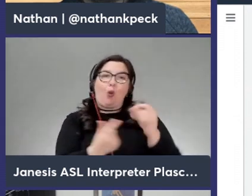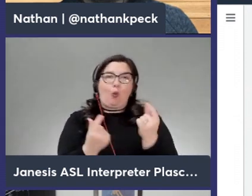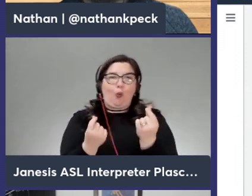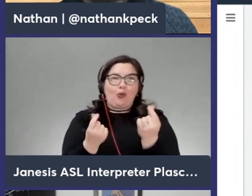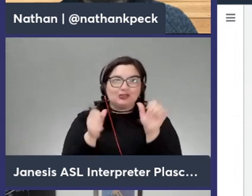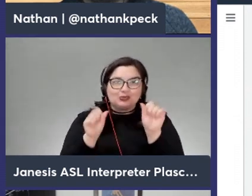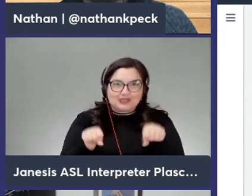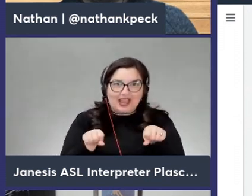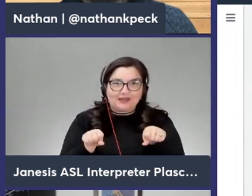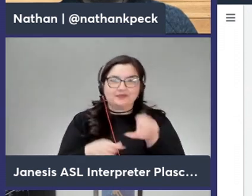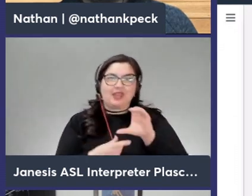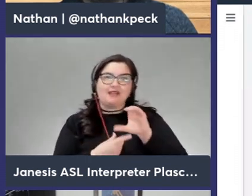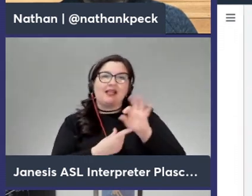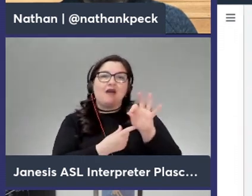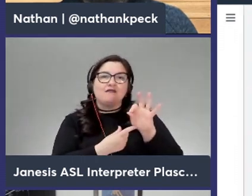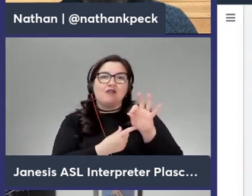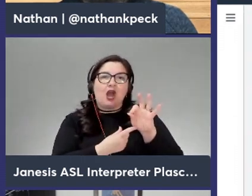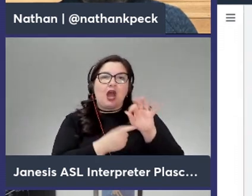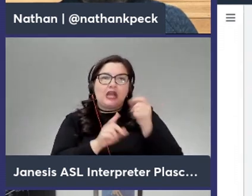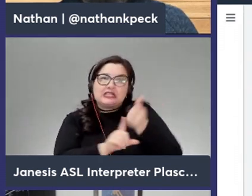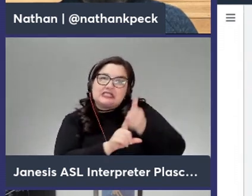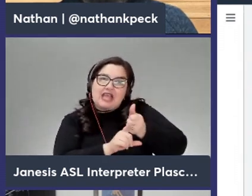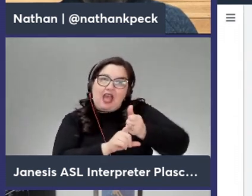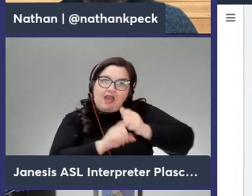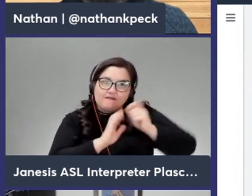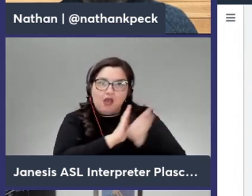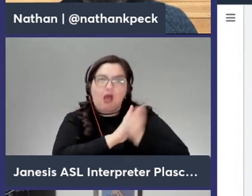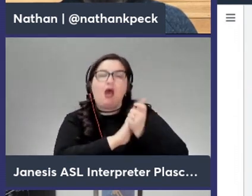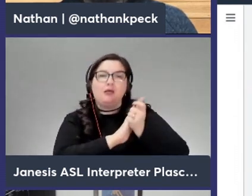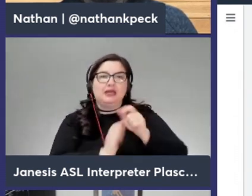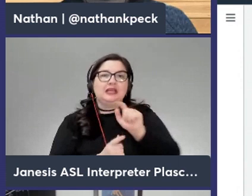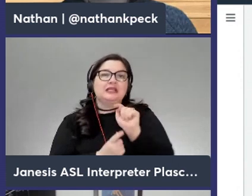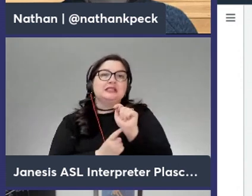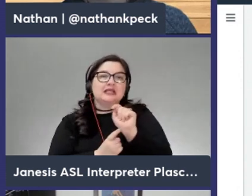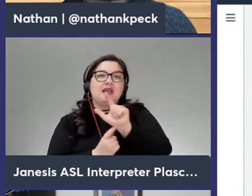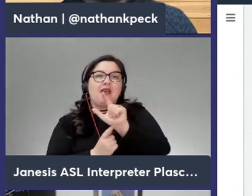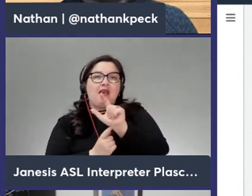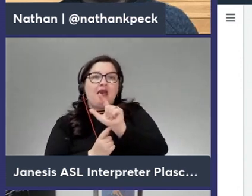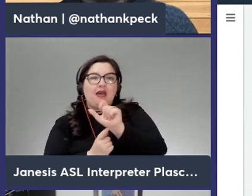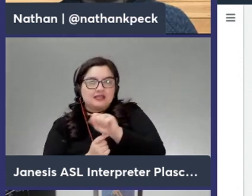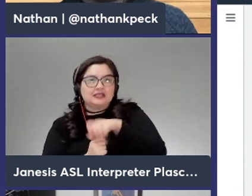or what CloudFront does automatically is move that TCP and TLS termination to the Edge.